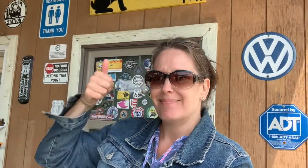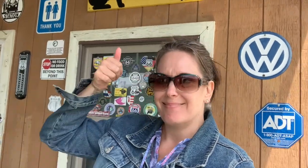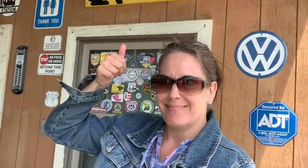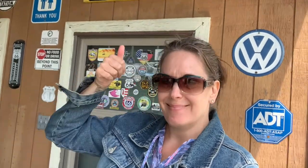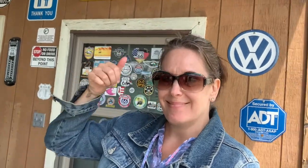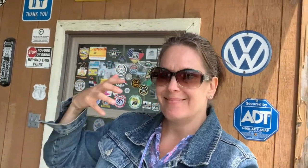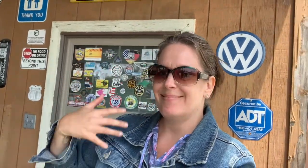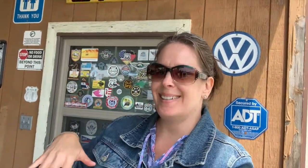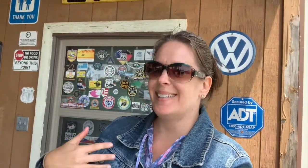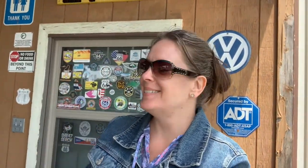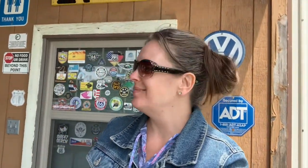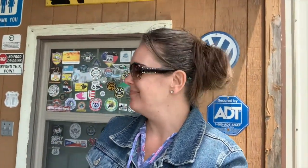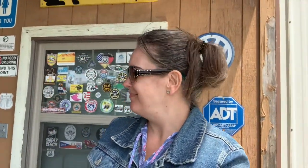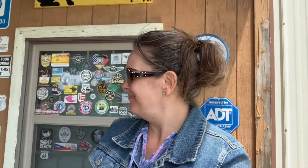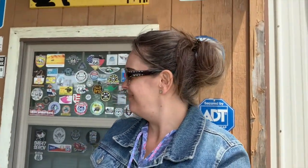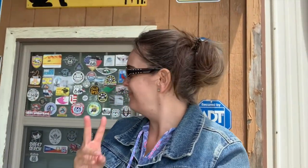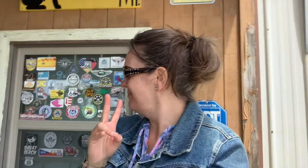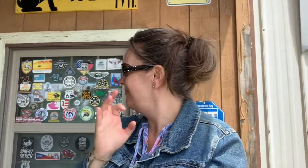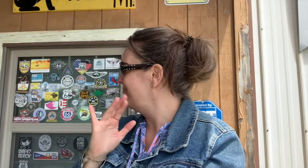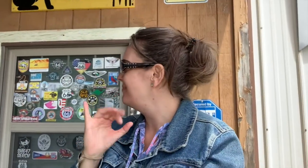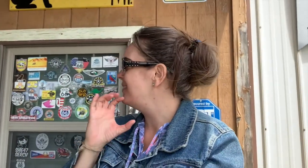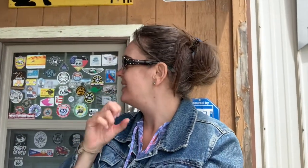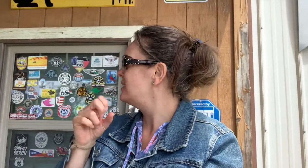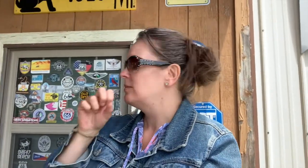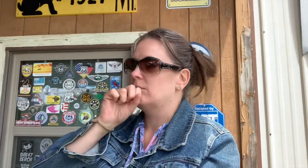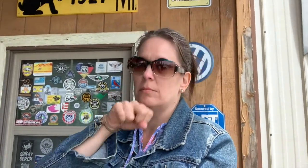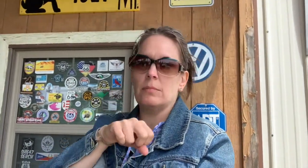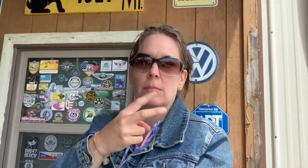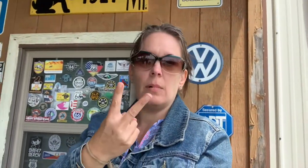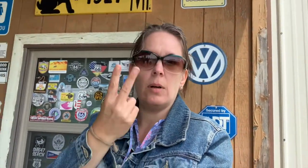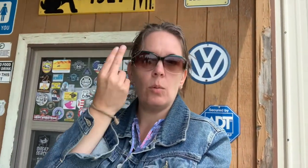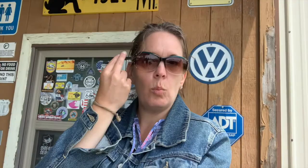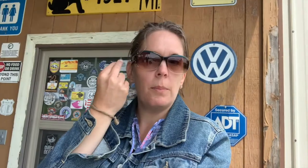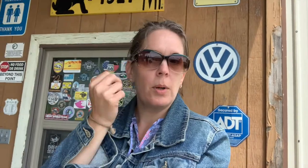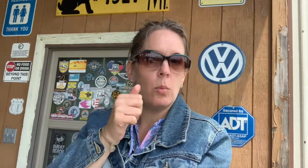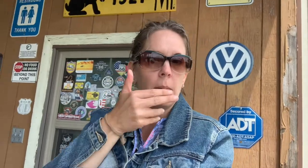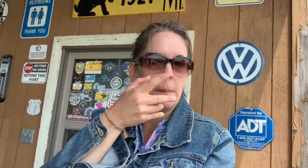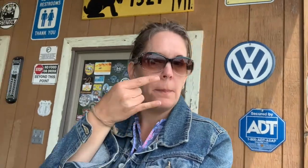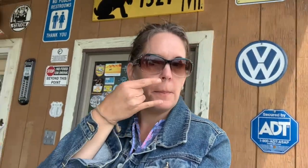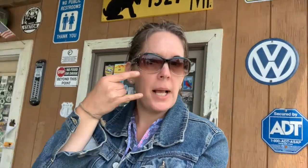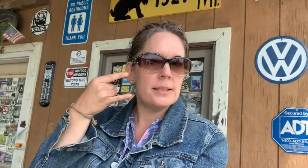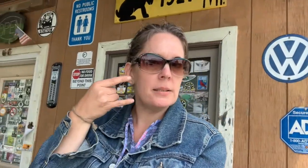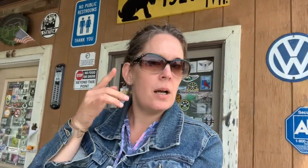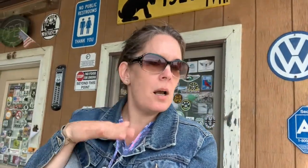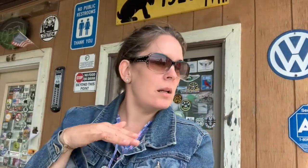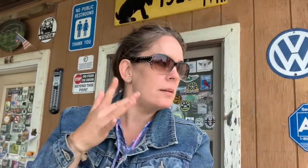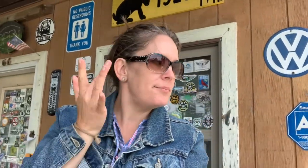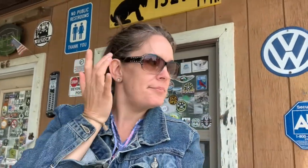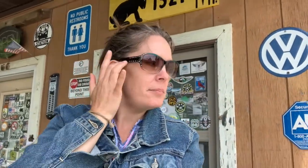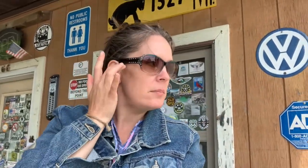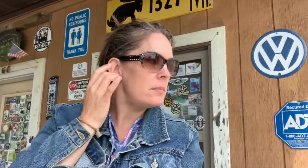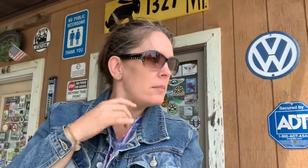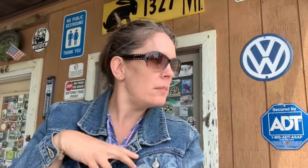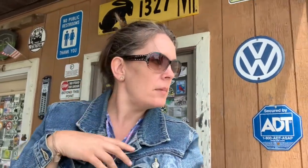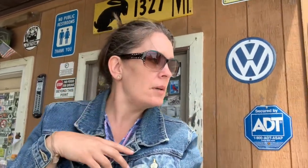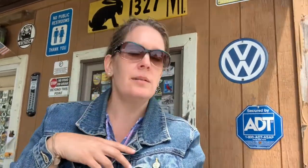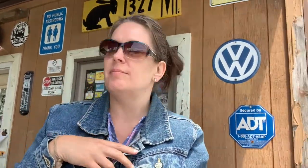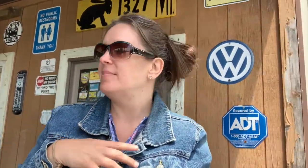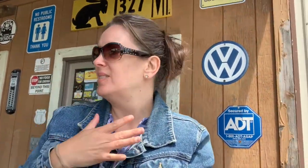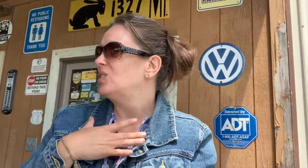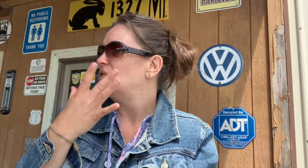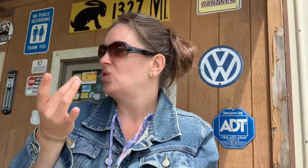Cool... very old... I love that rabbits has masks on haha. Ridiculous.